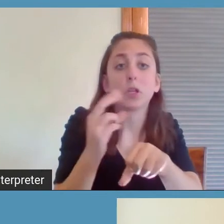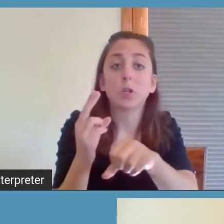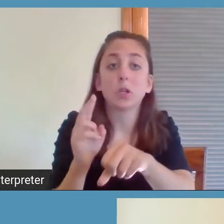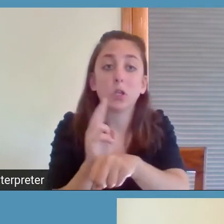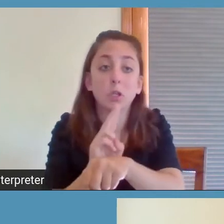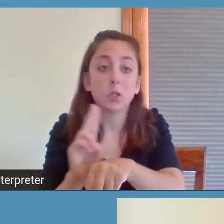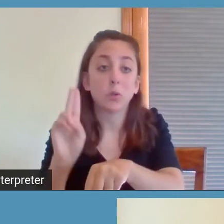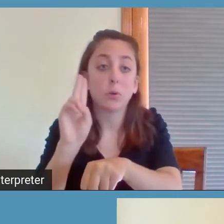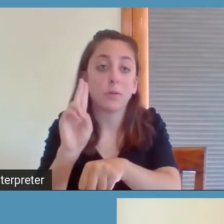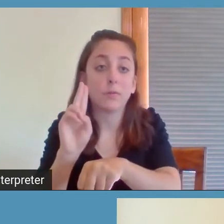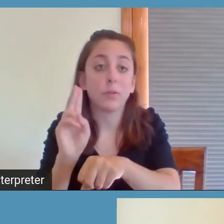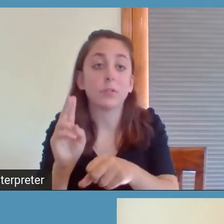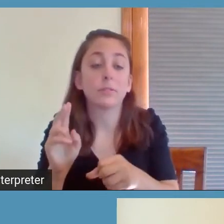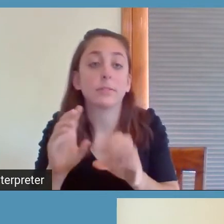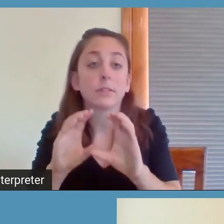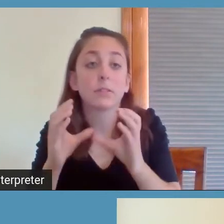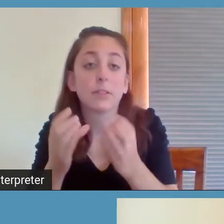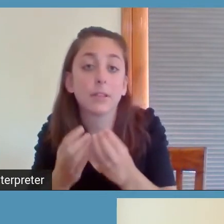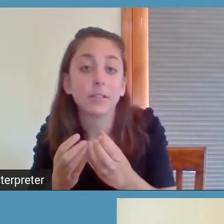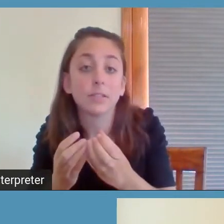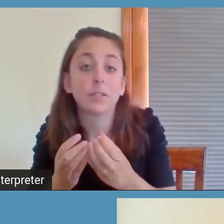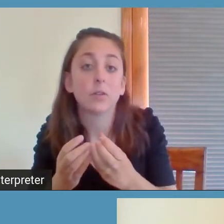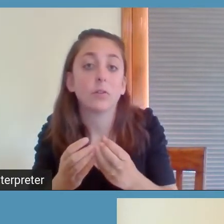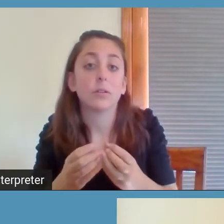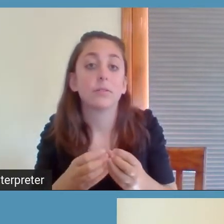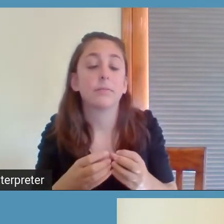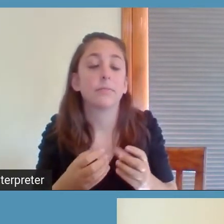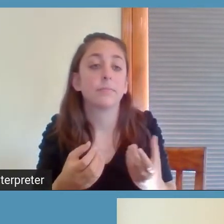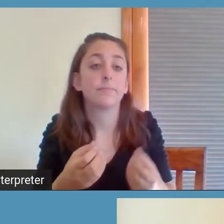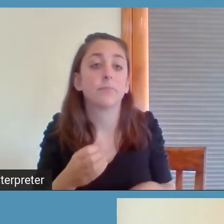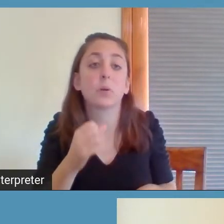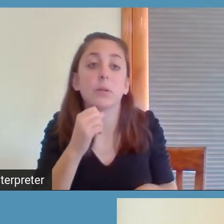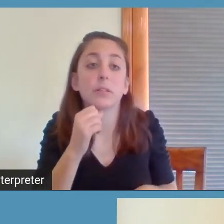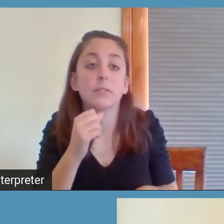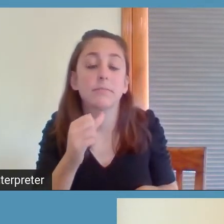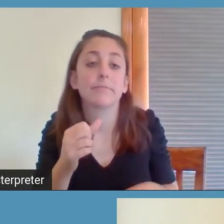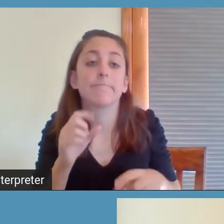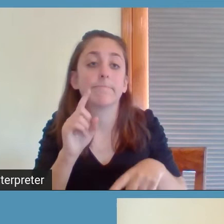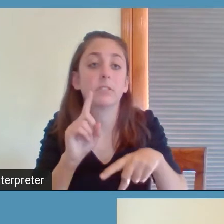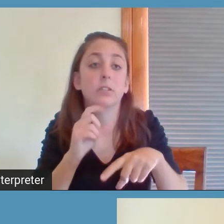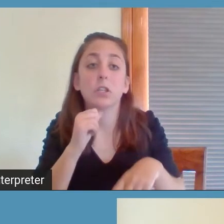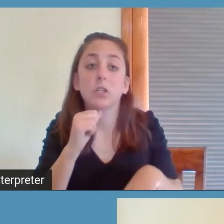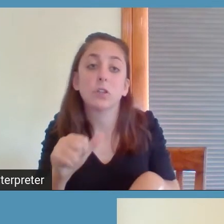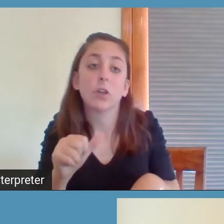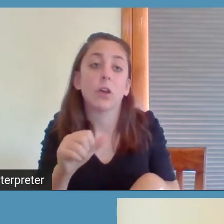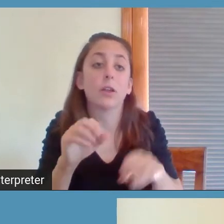of technical expertise when it's not on staff at the museum or the museum can't afford it